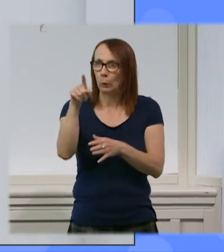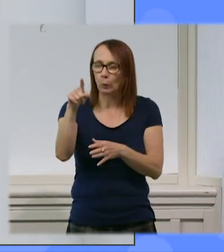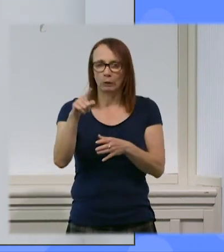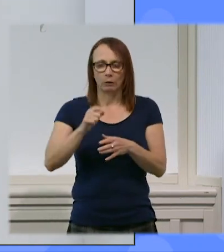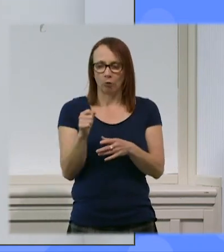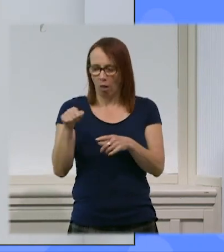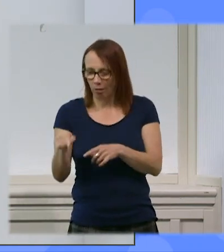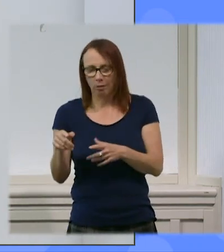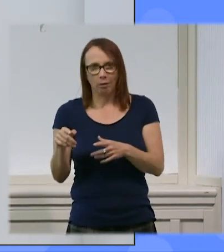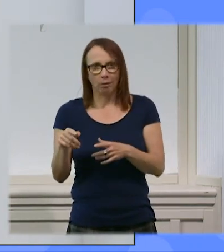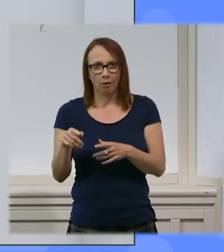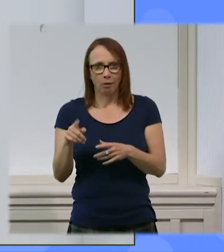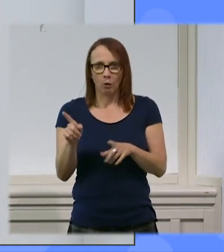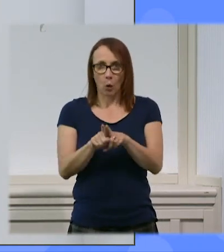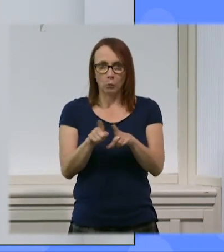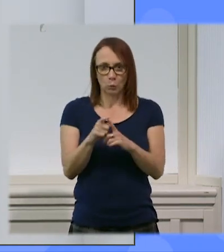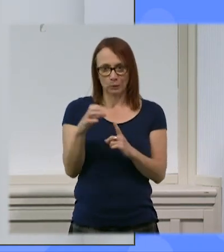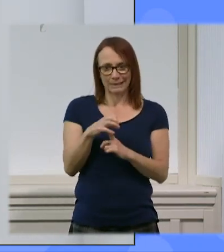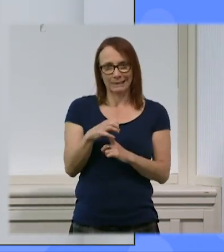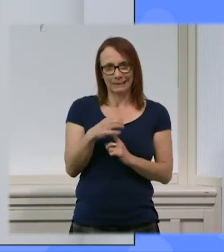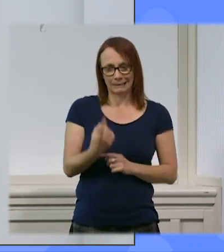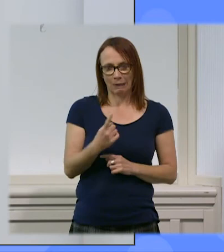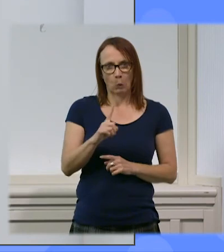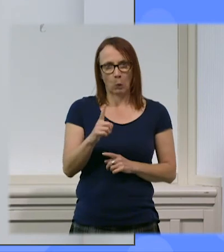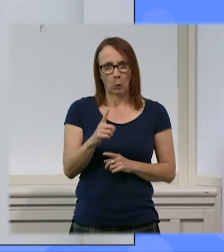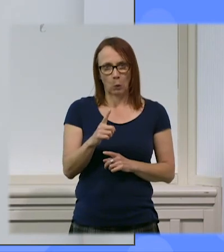but also what cities are chosen to do well local communities are choosen to do